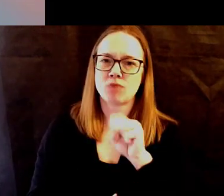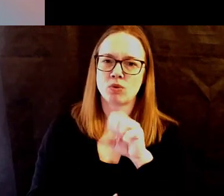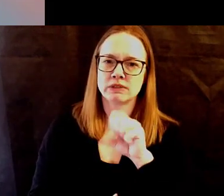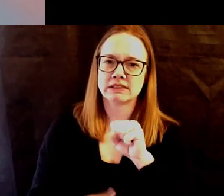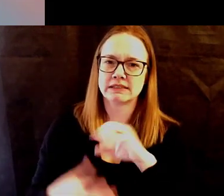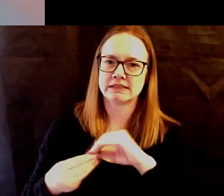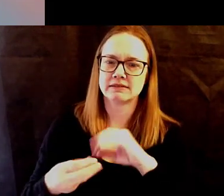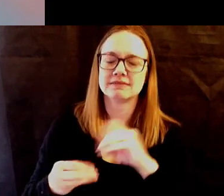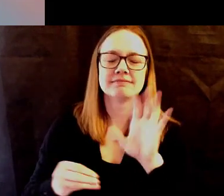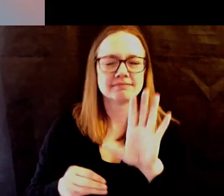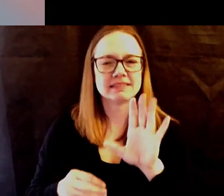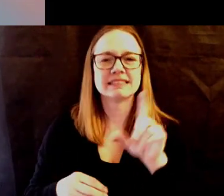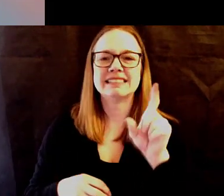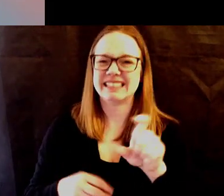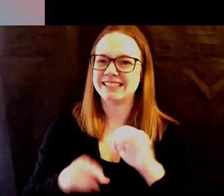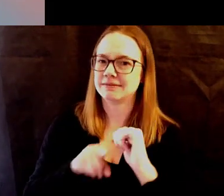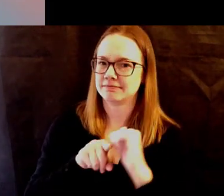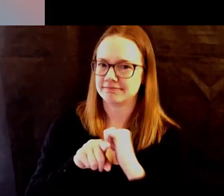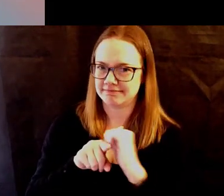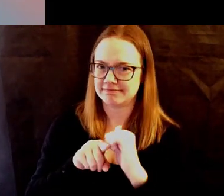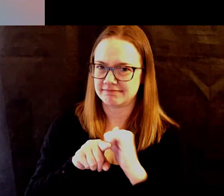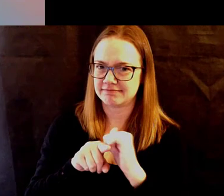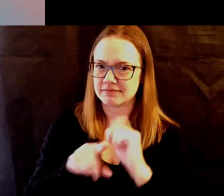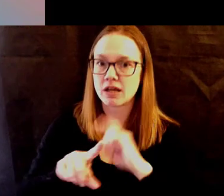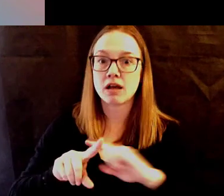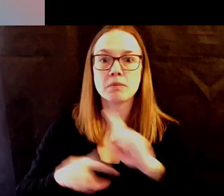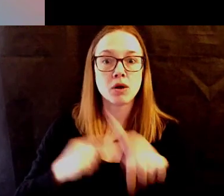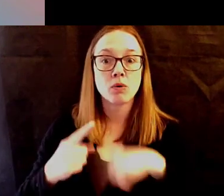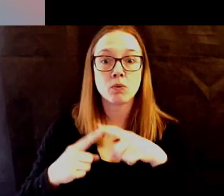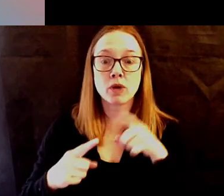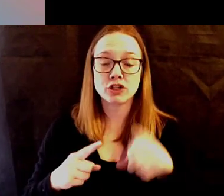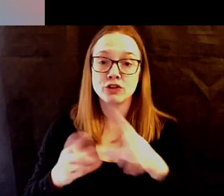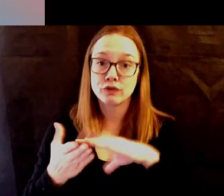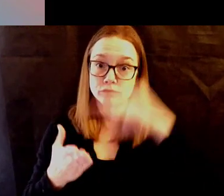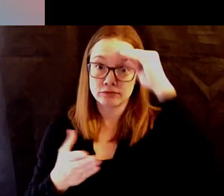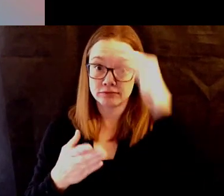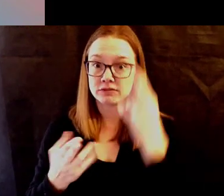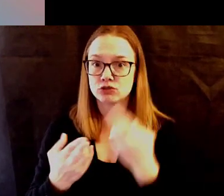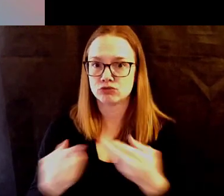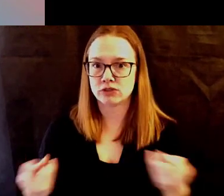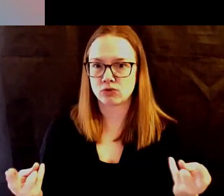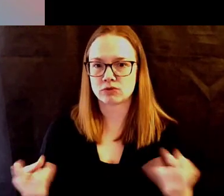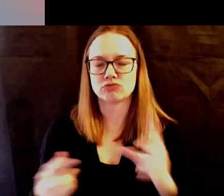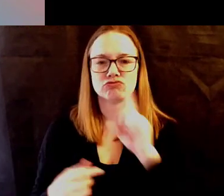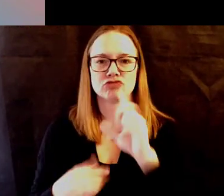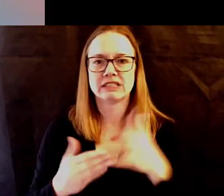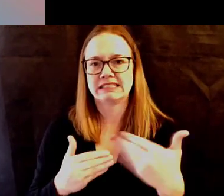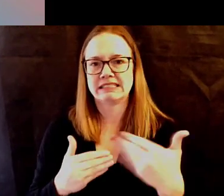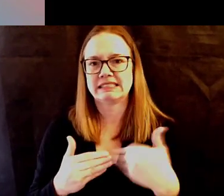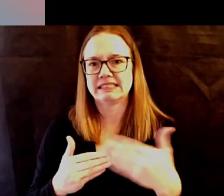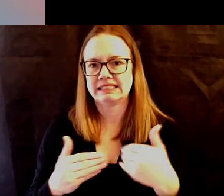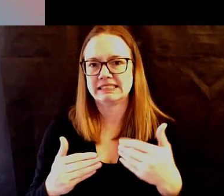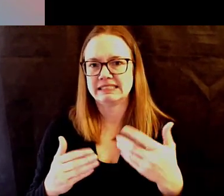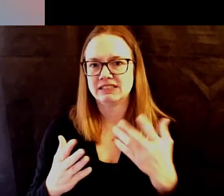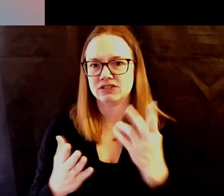but once you get familiar with these resources, they're really easy to navigate. I saw a question in the chat about how to find the CBHC